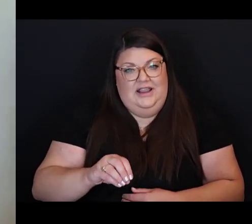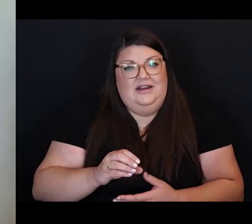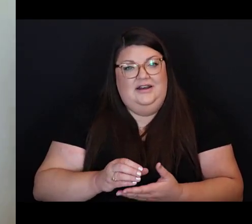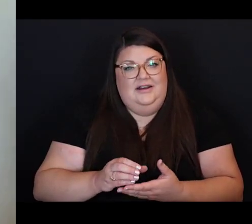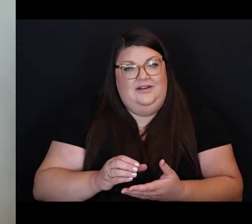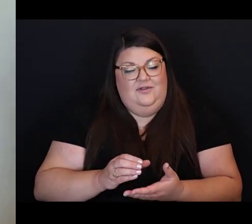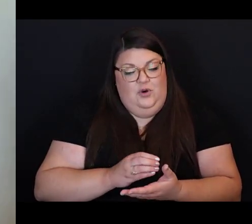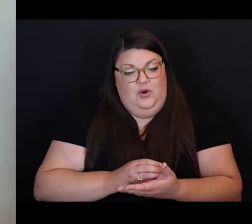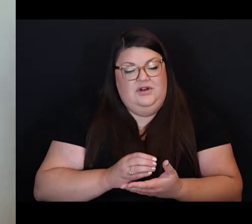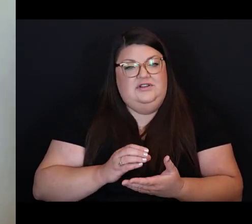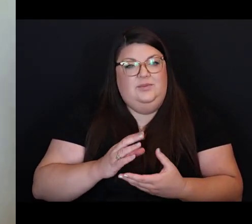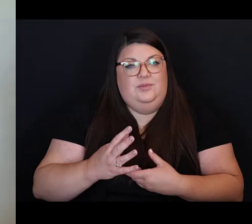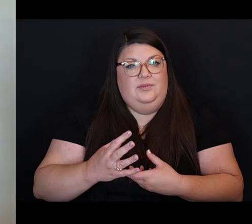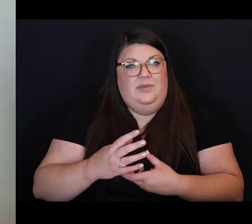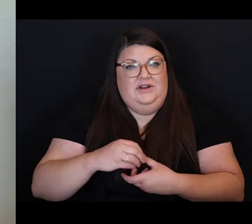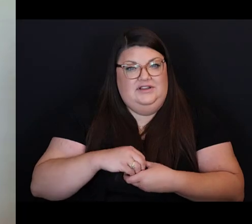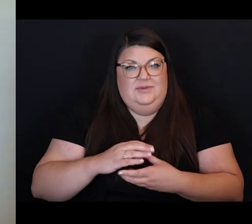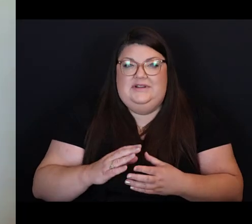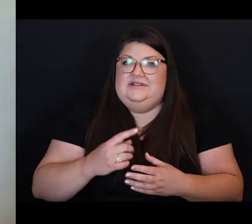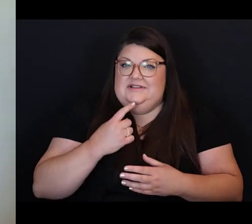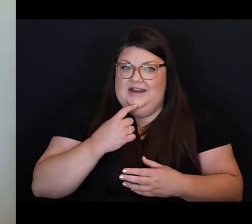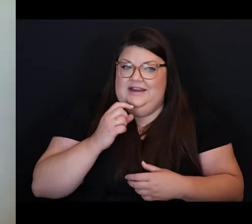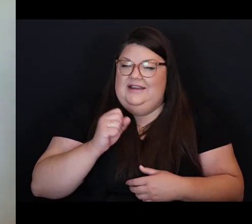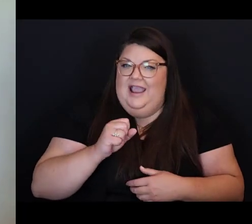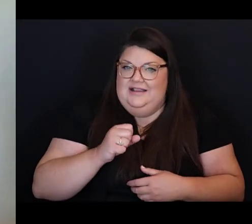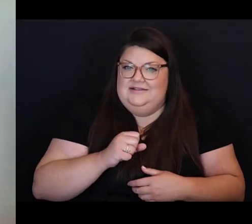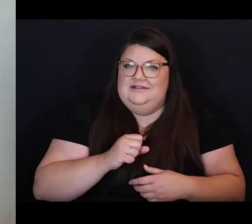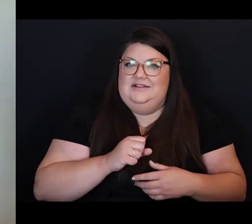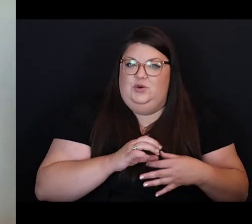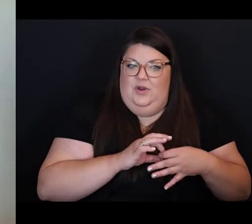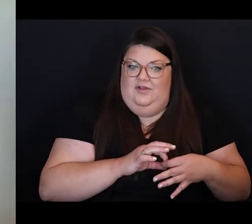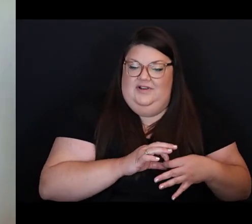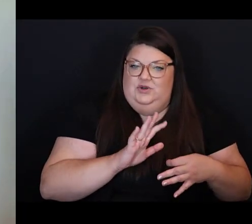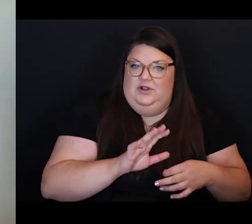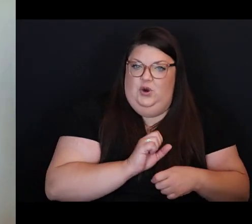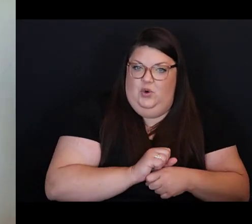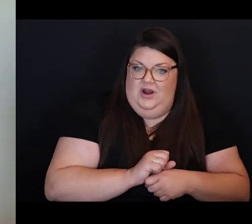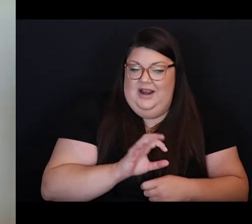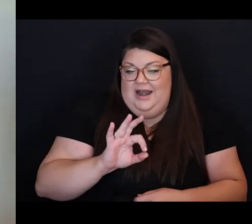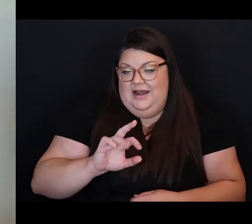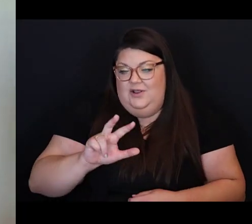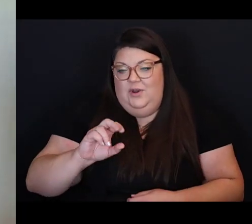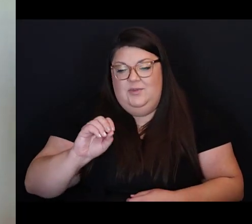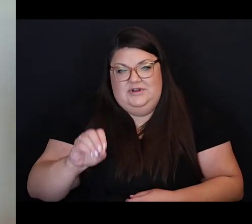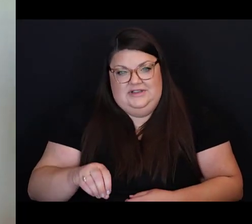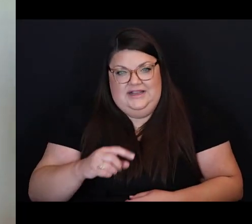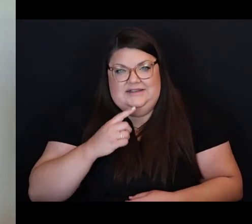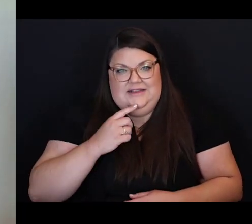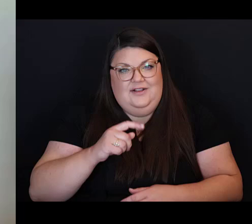have reported that the course was relevant to their work and 93% reported that the training